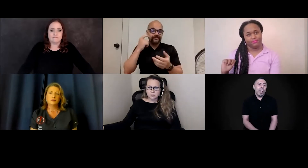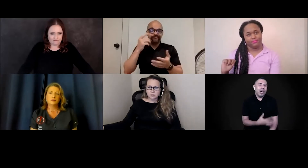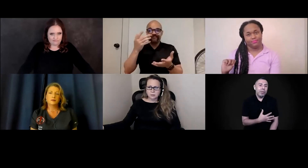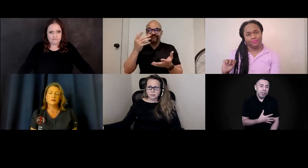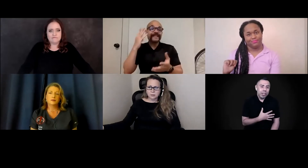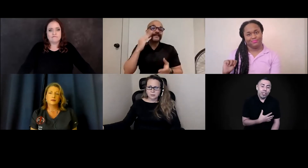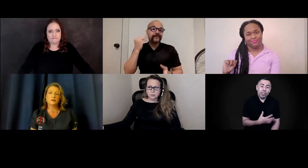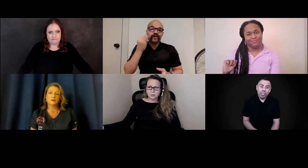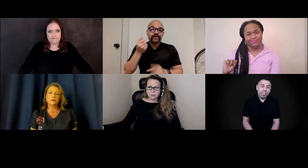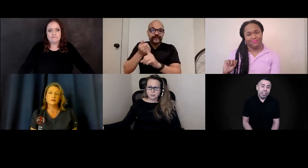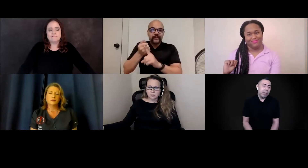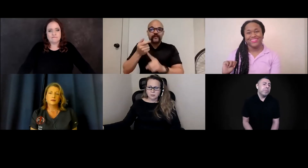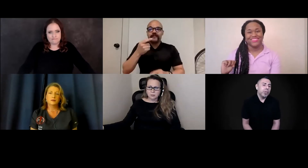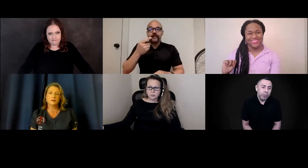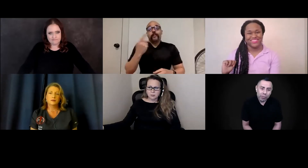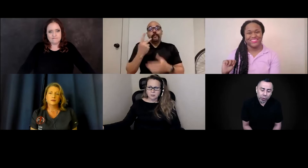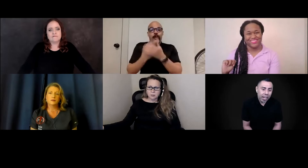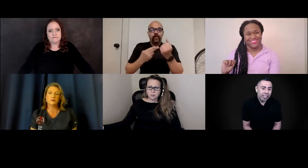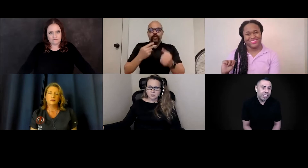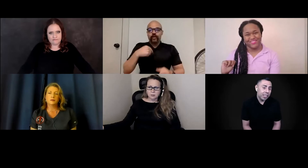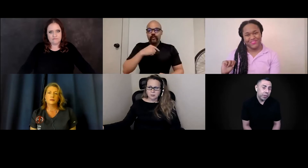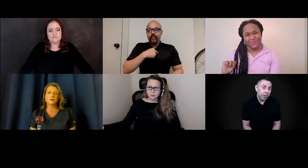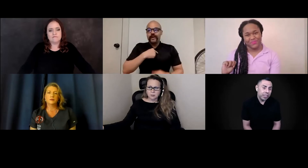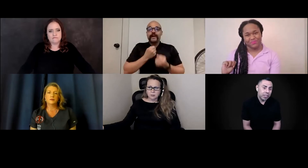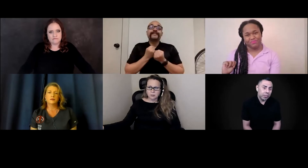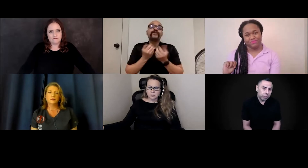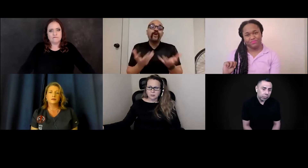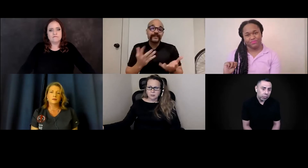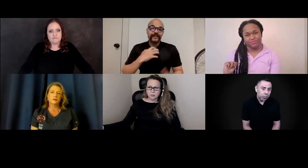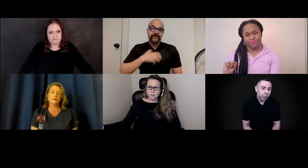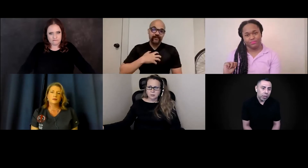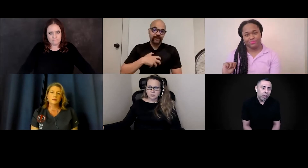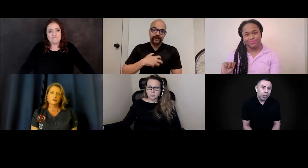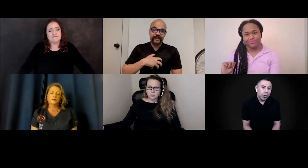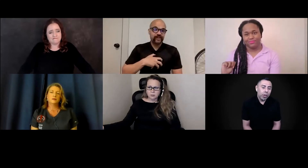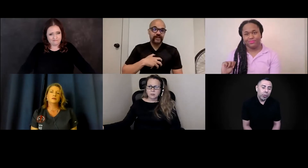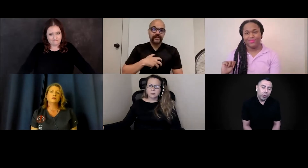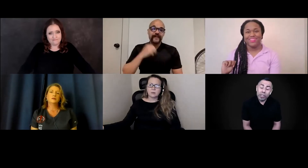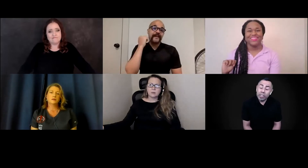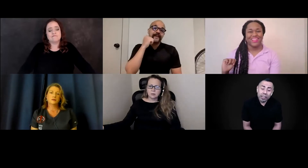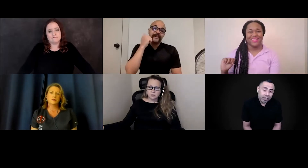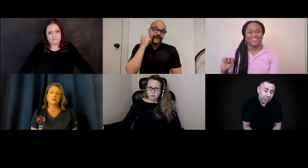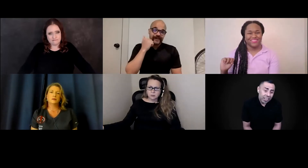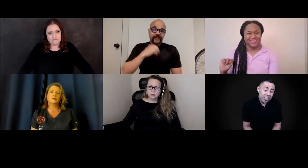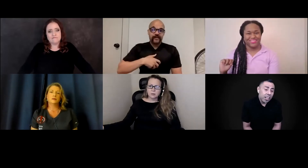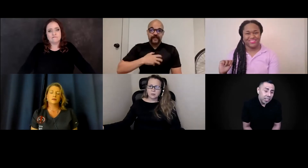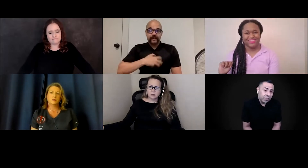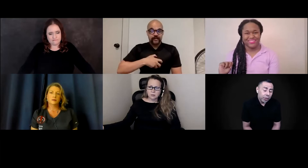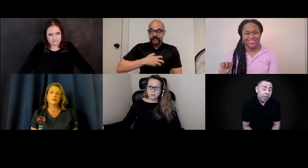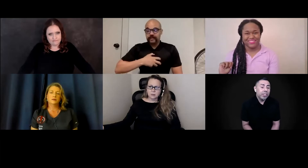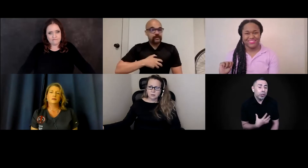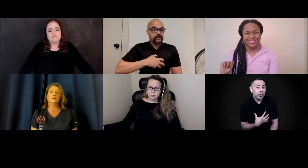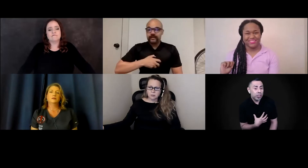So I and Julia, I'm sure we've both had the experience where we get exhausted from having